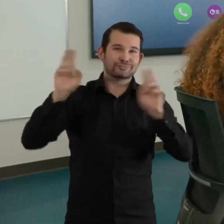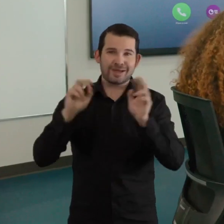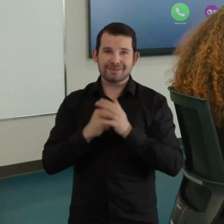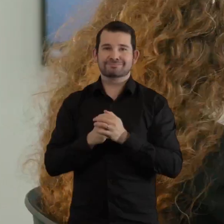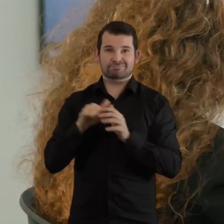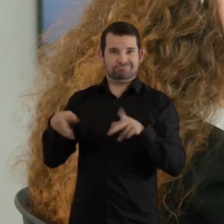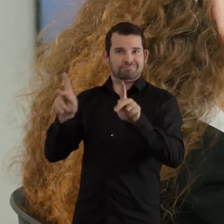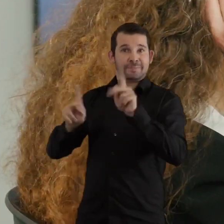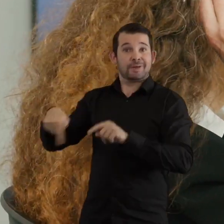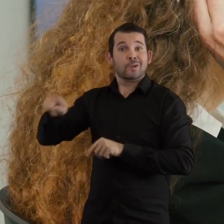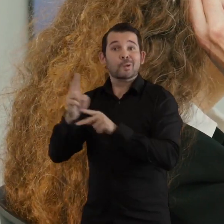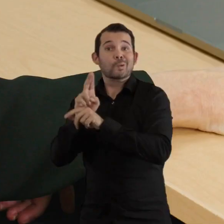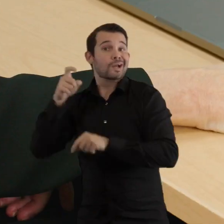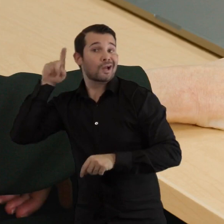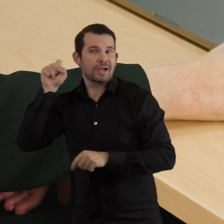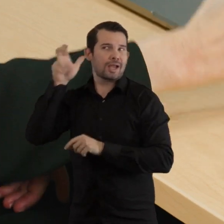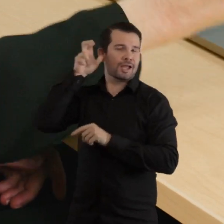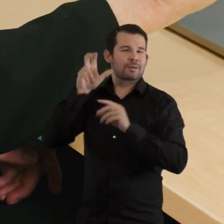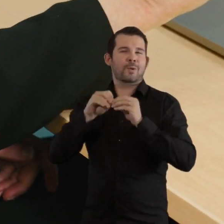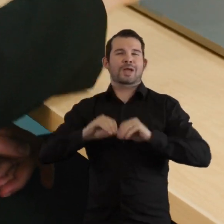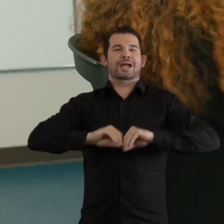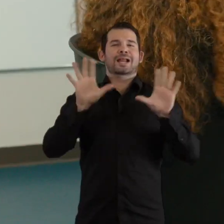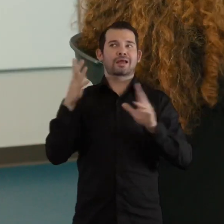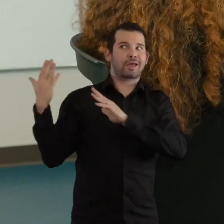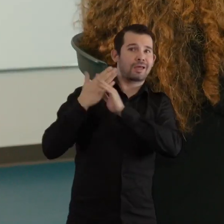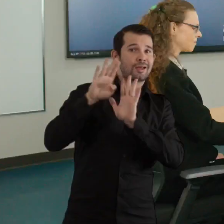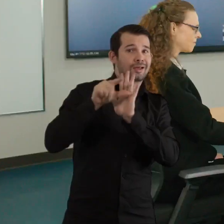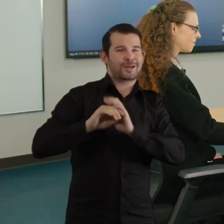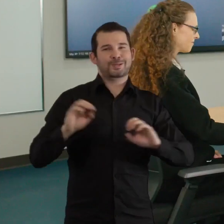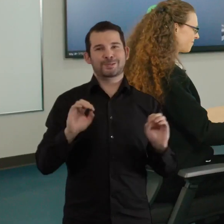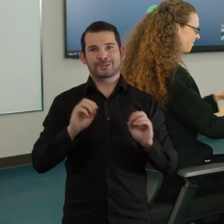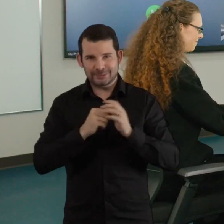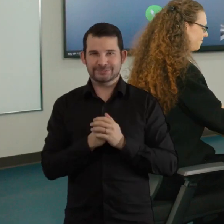This allows people with hearing aids to hear voices more clearly without background interference.